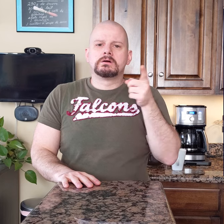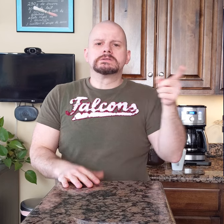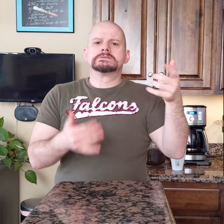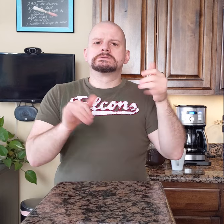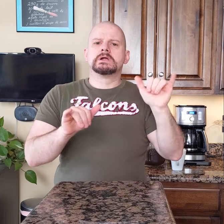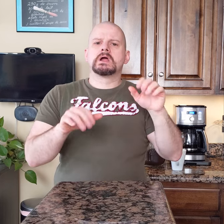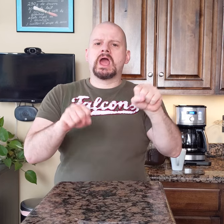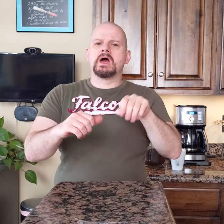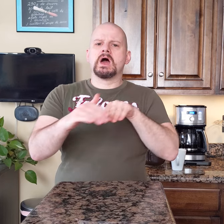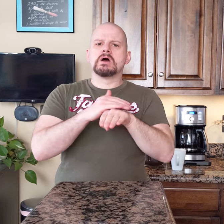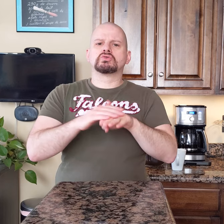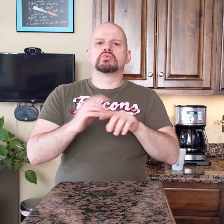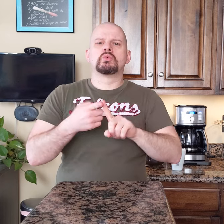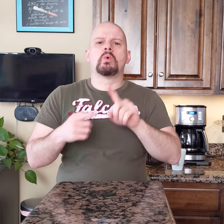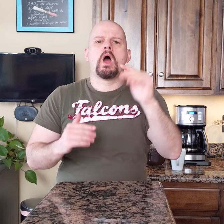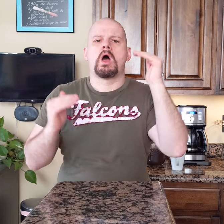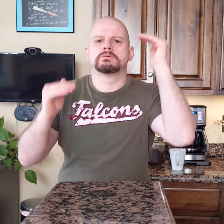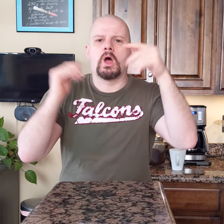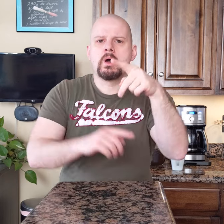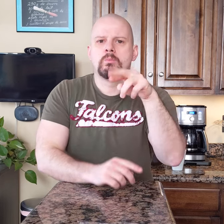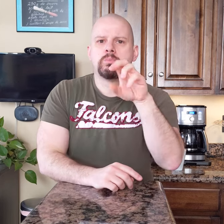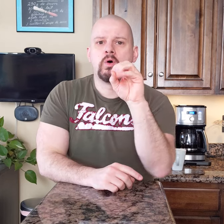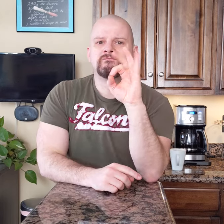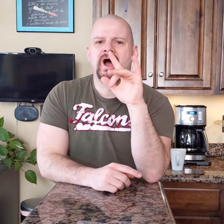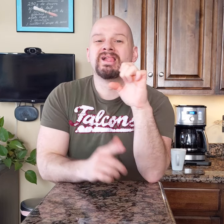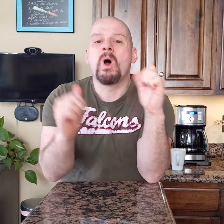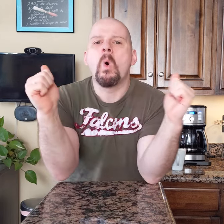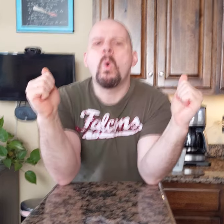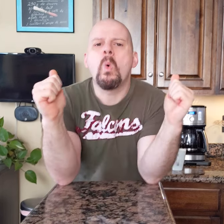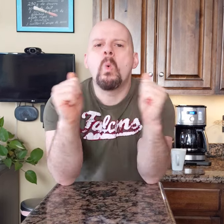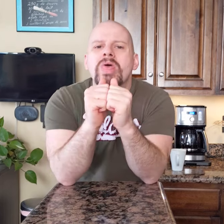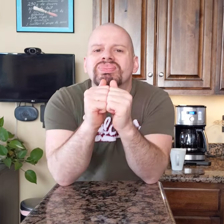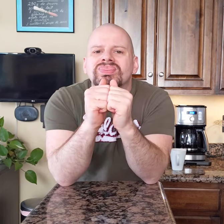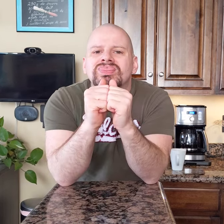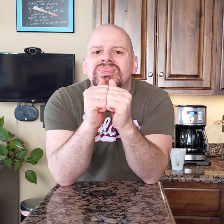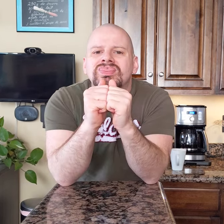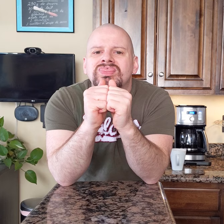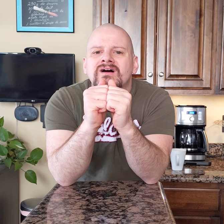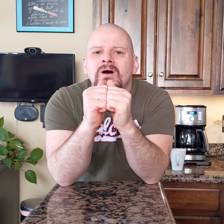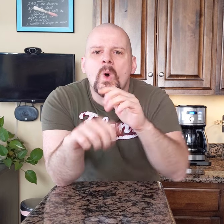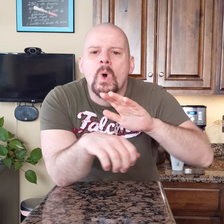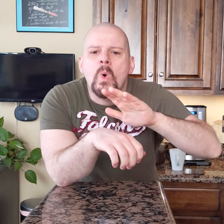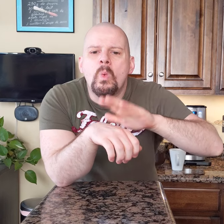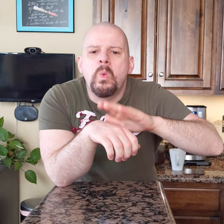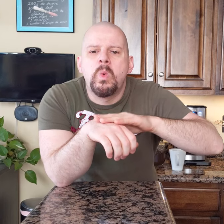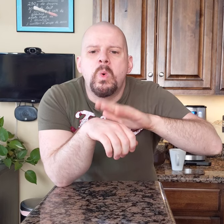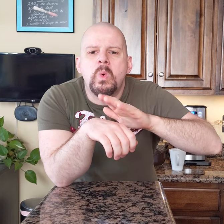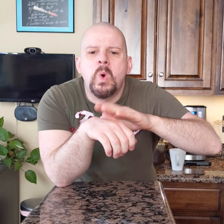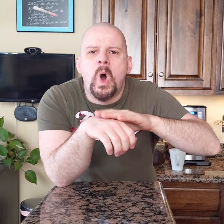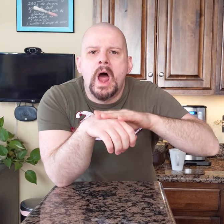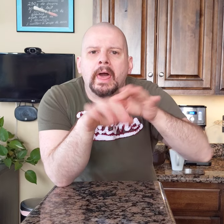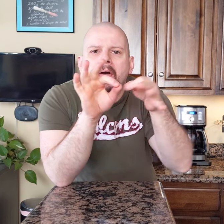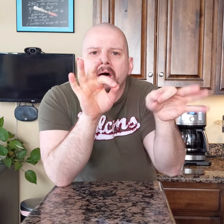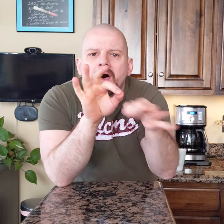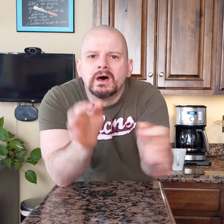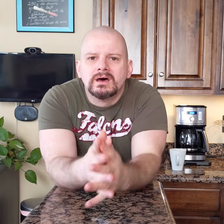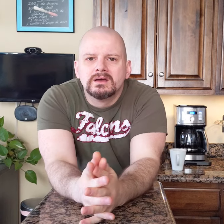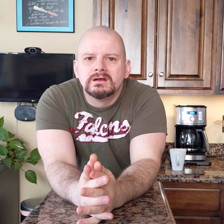They're still accessible only in adult profiles WITH warning messages.